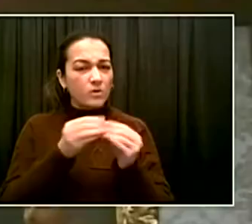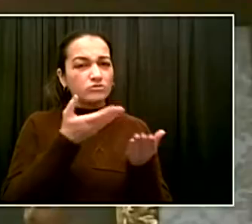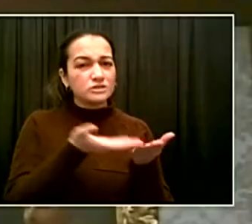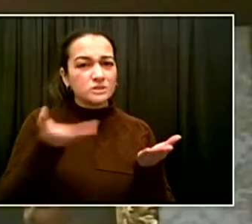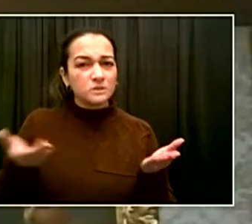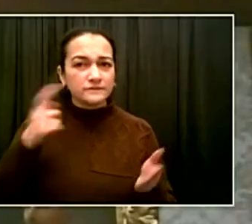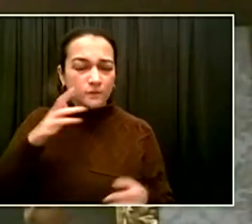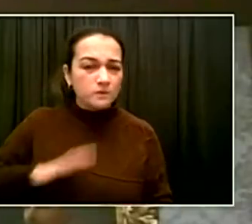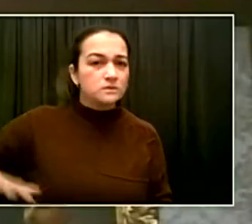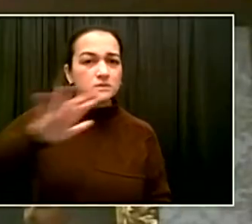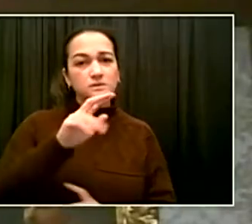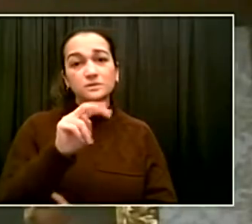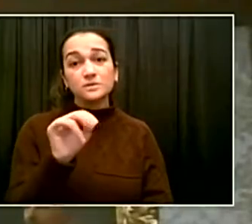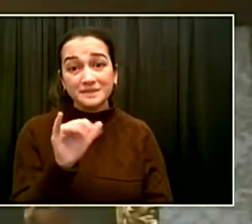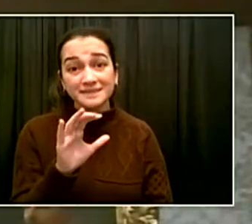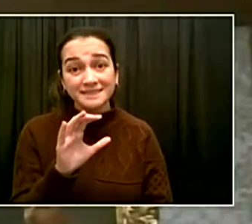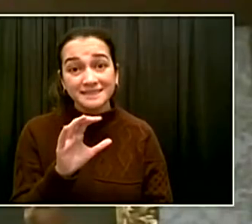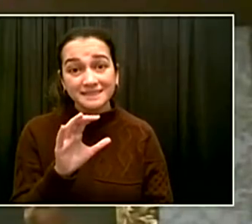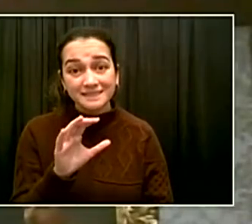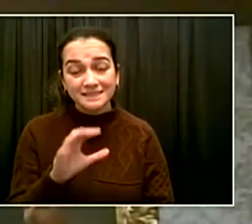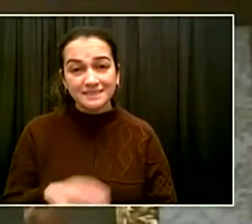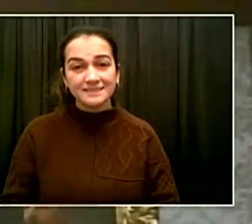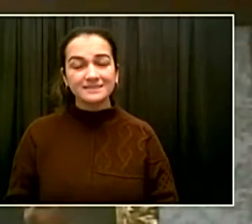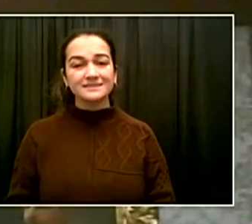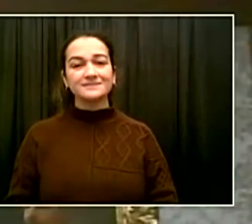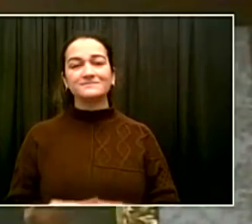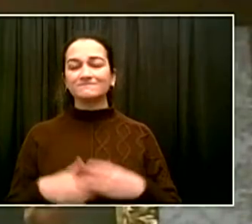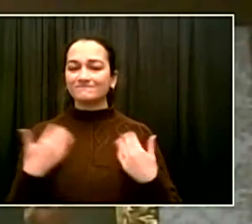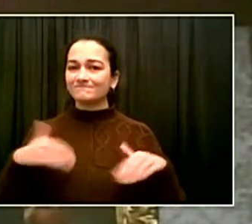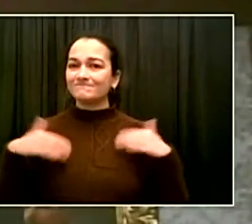TO STAY HEALTHY AND PROTECT EACH OTHER. LET US BE CLEAR ABOUT SOMETHING